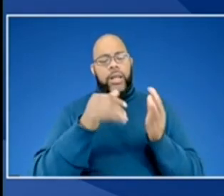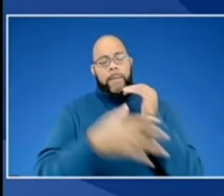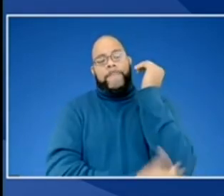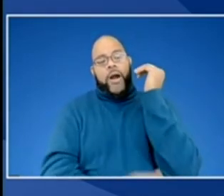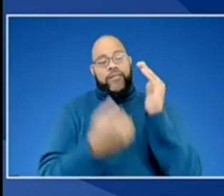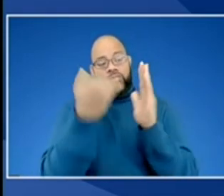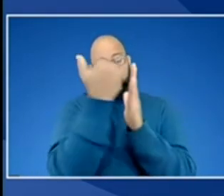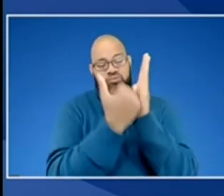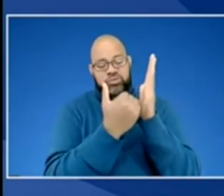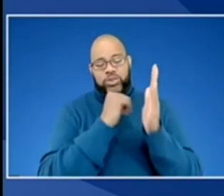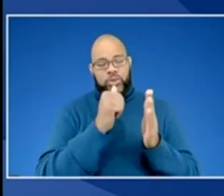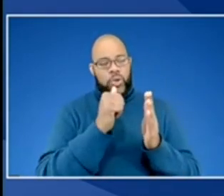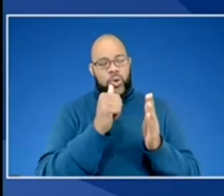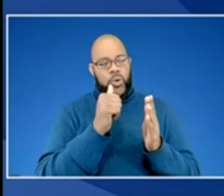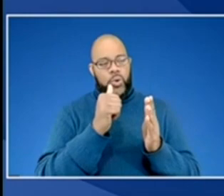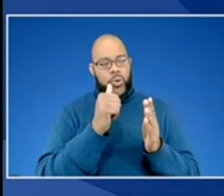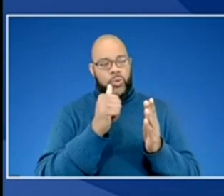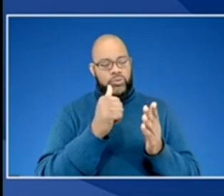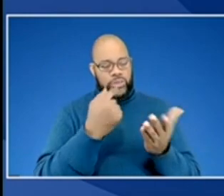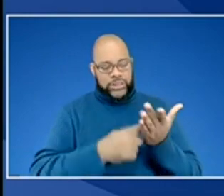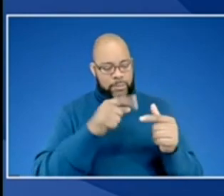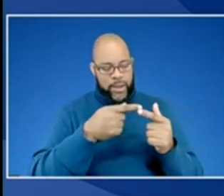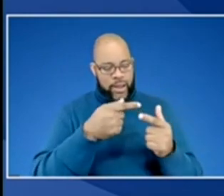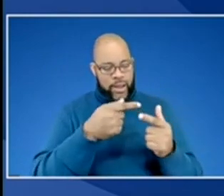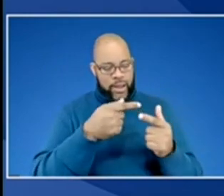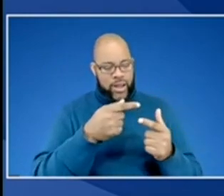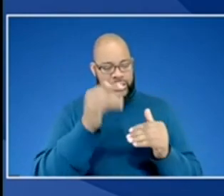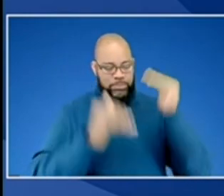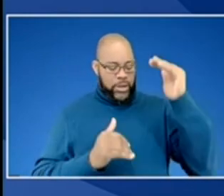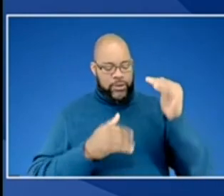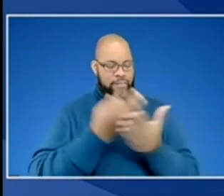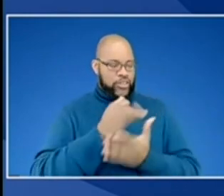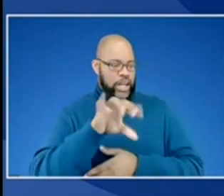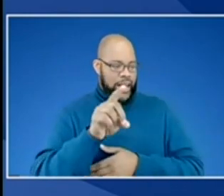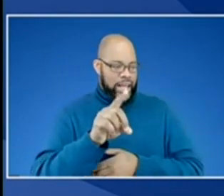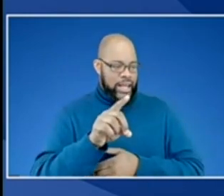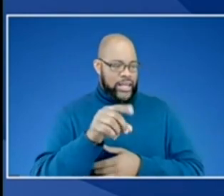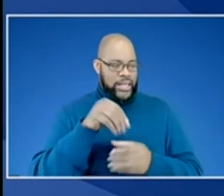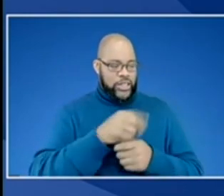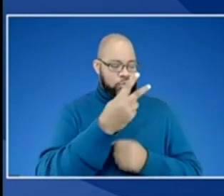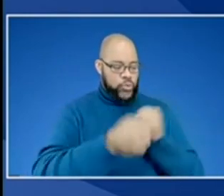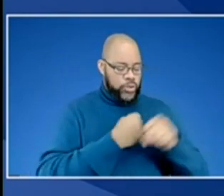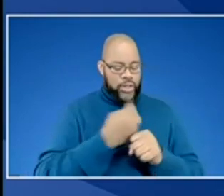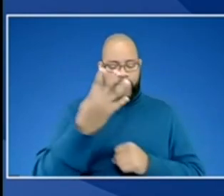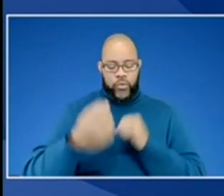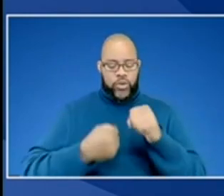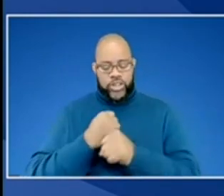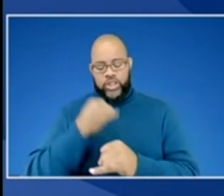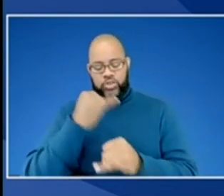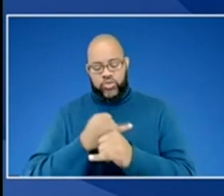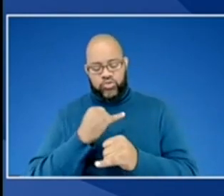the disparities in financial aid given between two year and four year institutions. The real cost of attending a